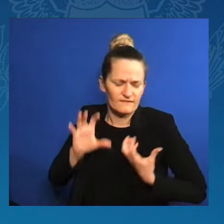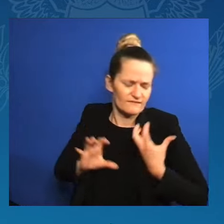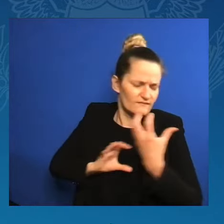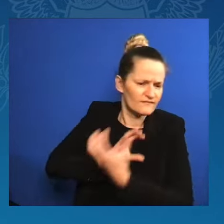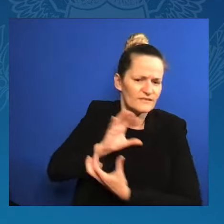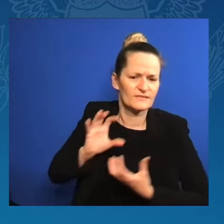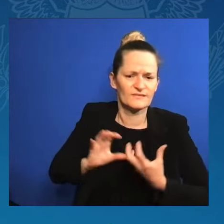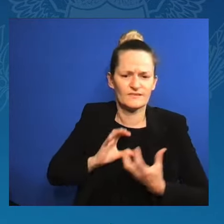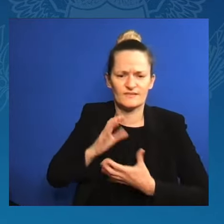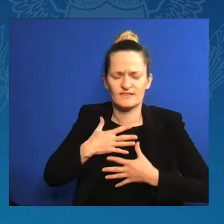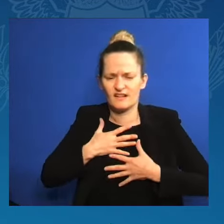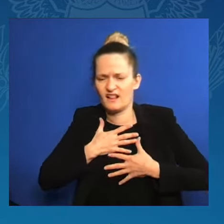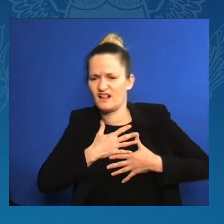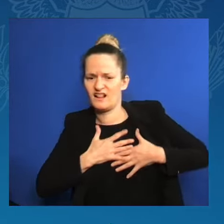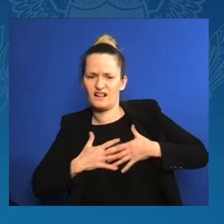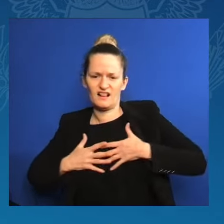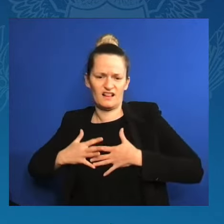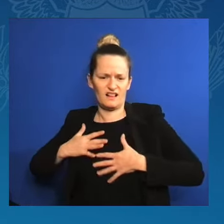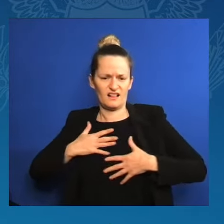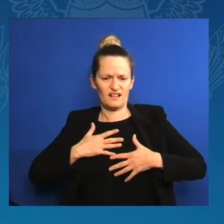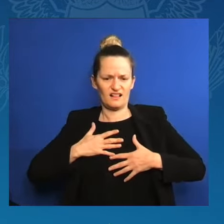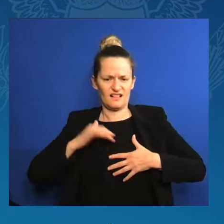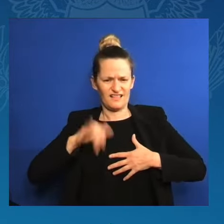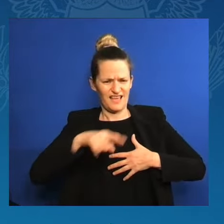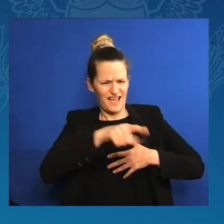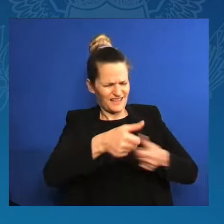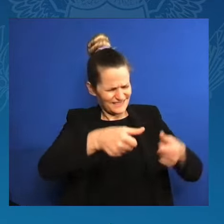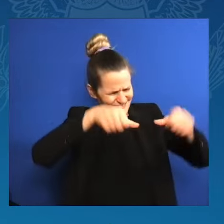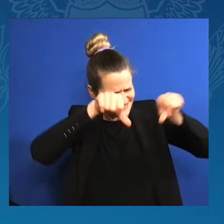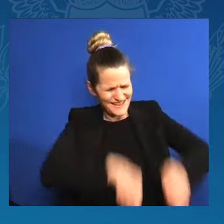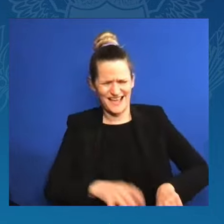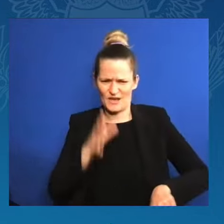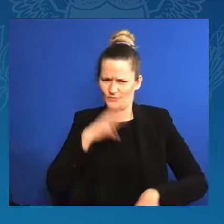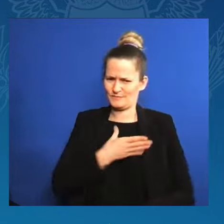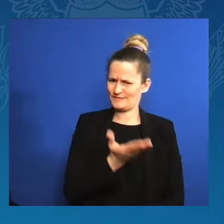even when their life and health were at risk.